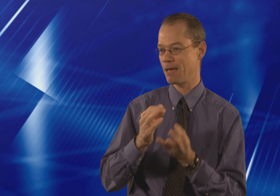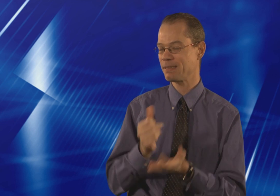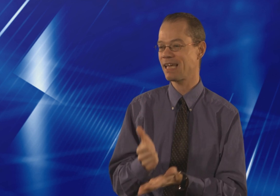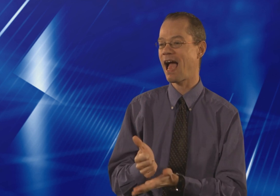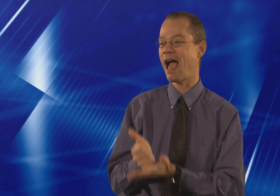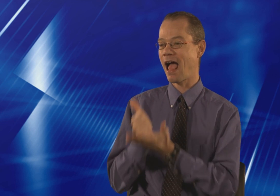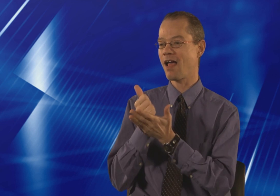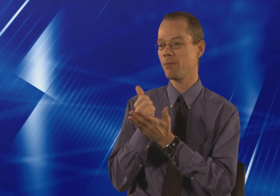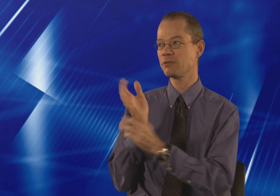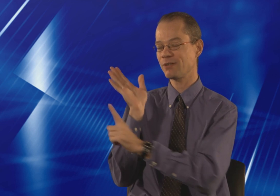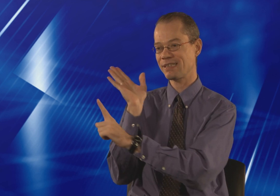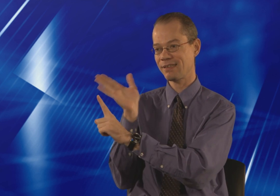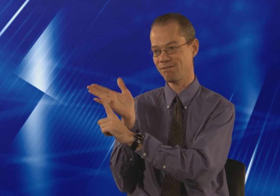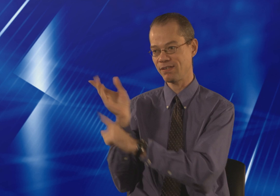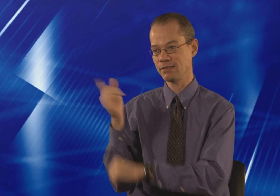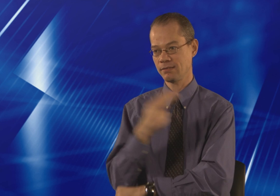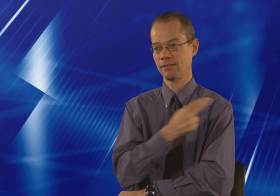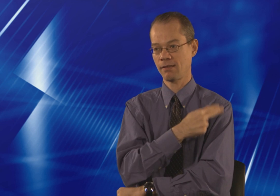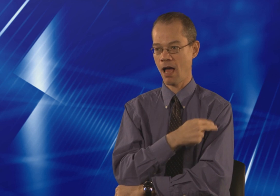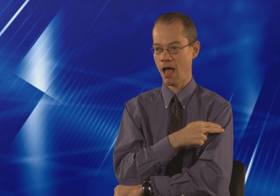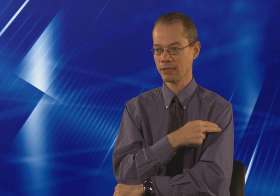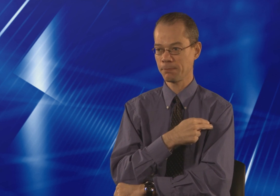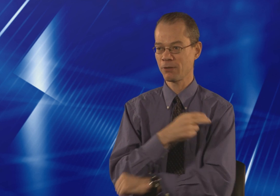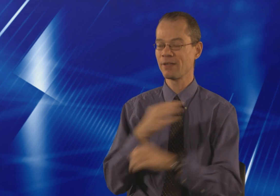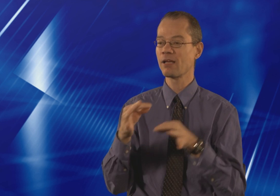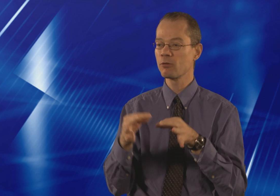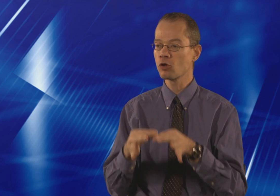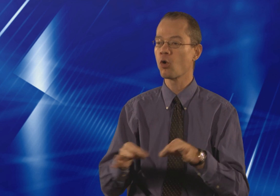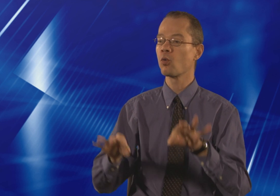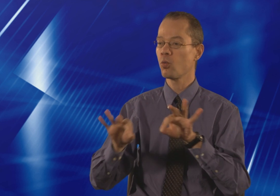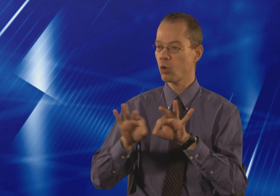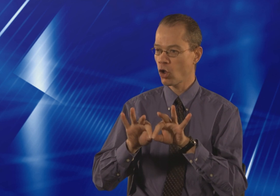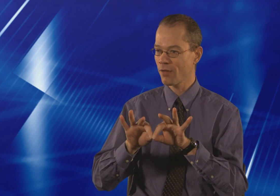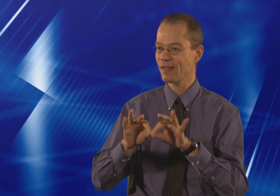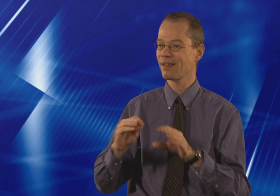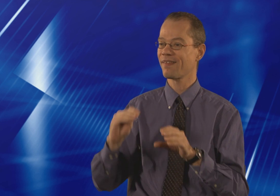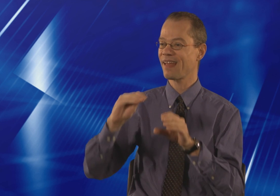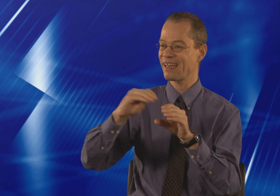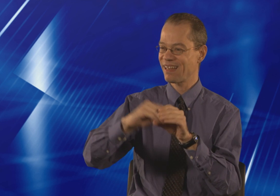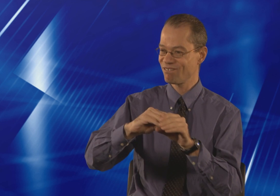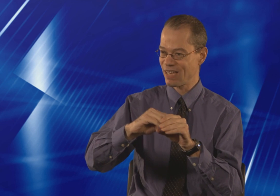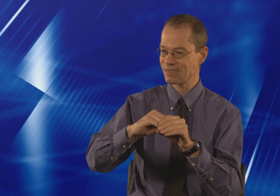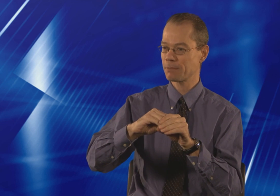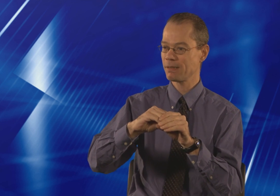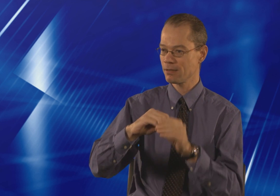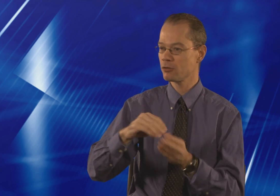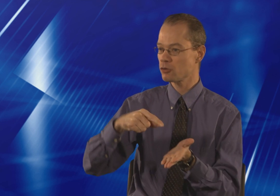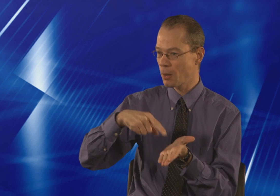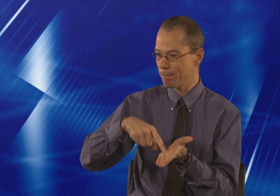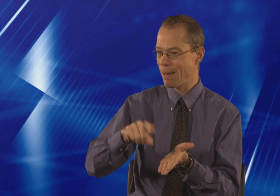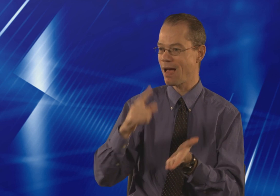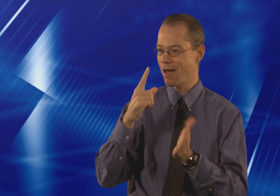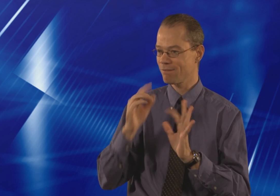So there's a lot of positive feedback that I was able to use to convince the hospital that it is worth their investment to pay